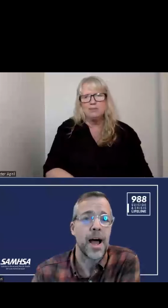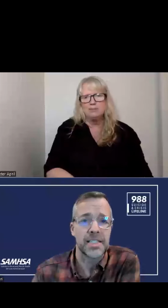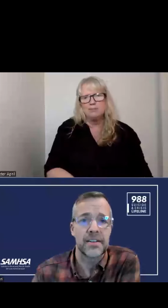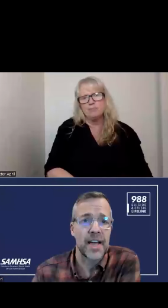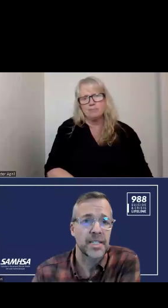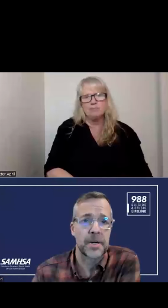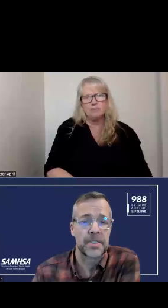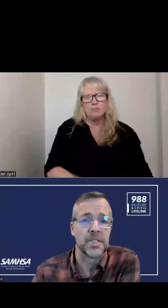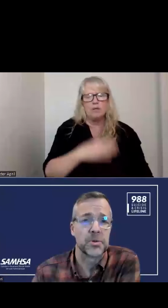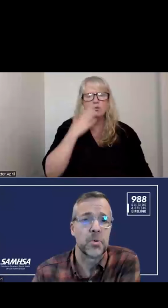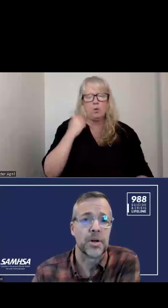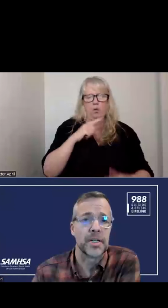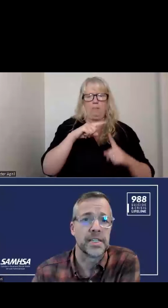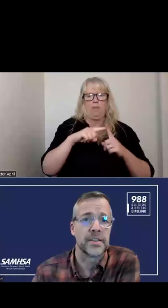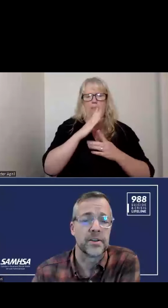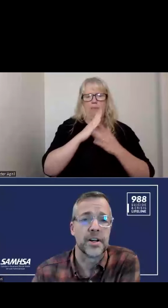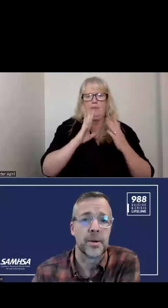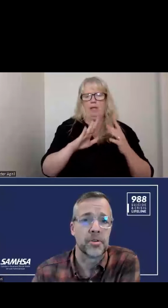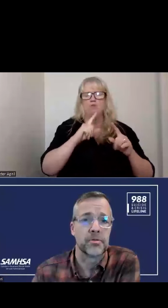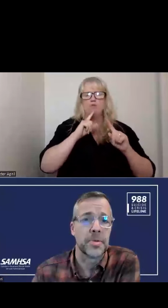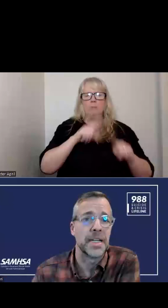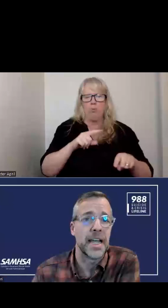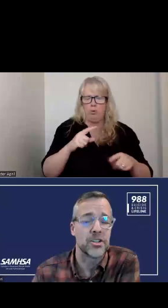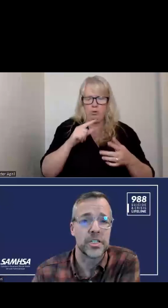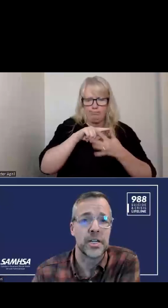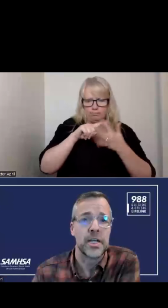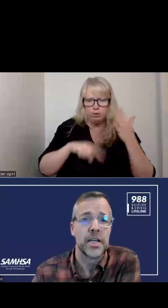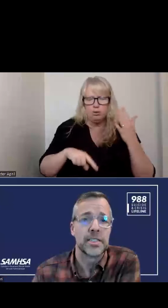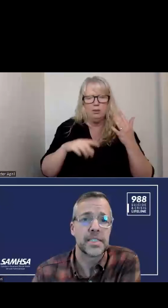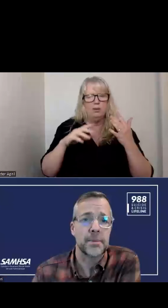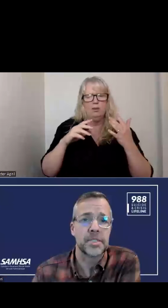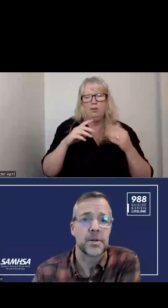THE POSITIVE ASPECT IS THERE ARE A NUMBER OF REMEDIATION STEPS